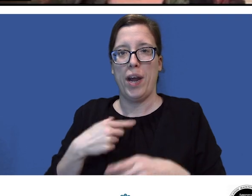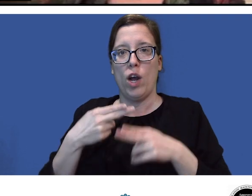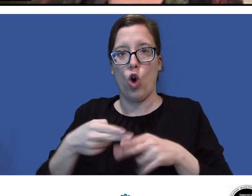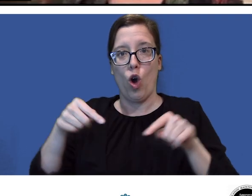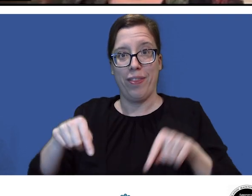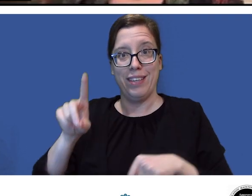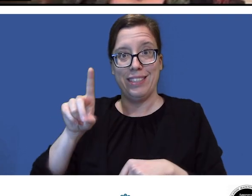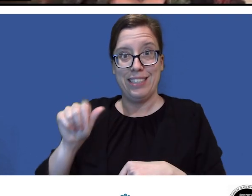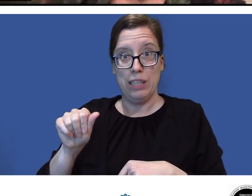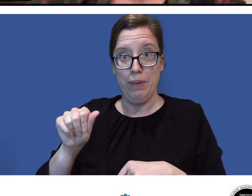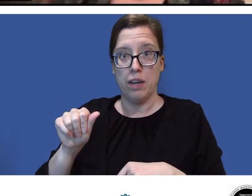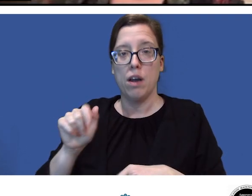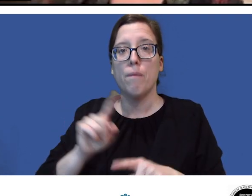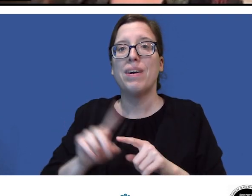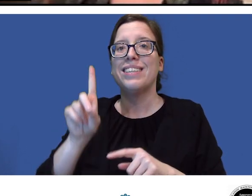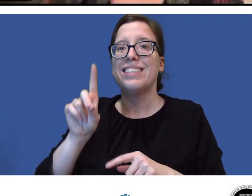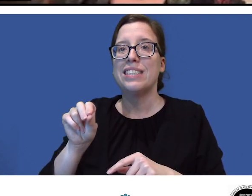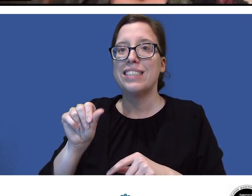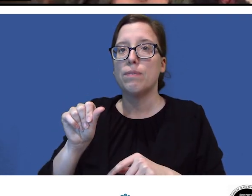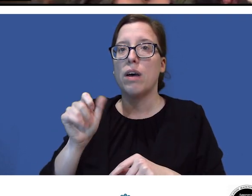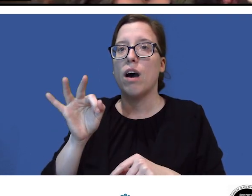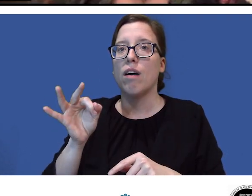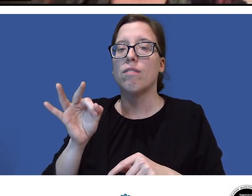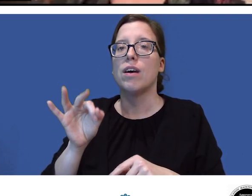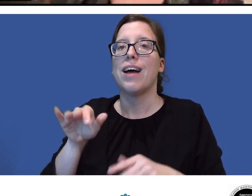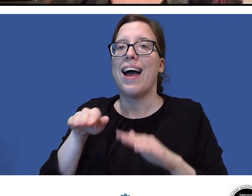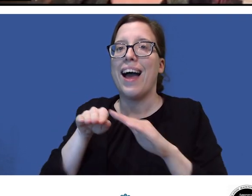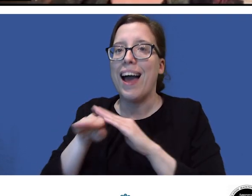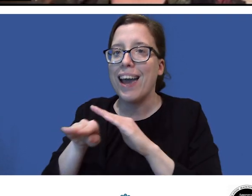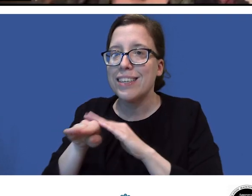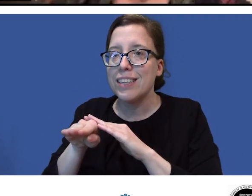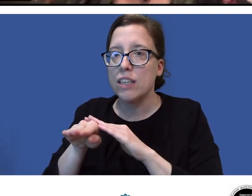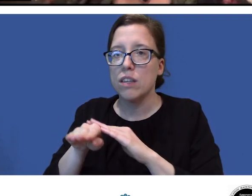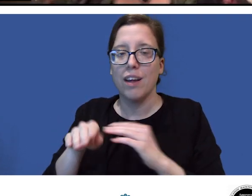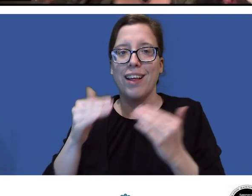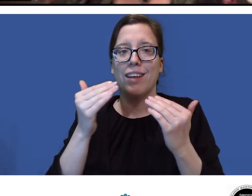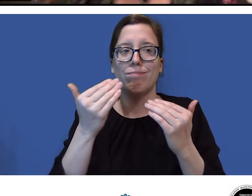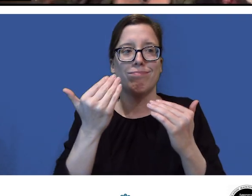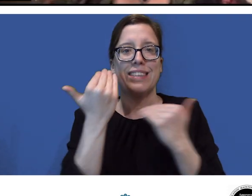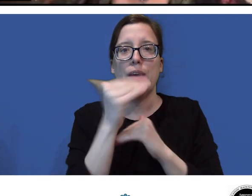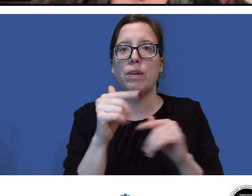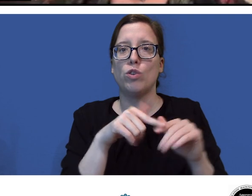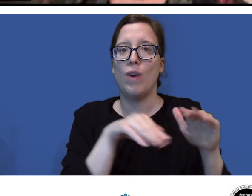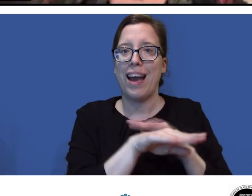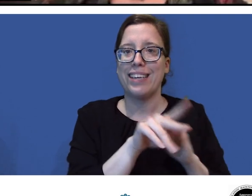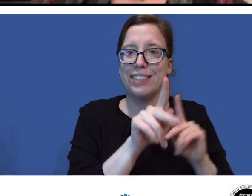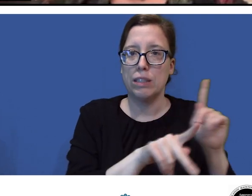Access to people, access to communication, access to the world. You'll hear me